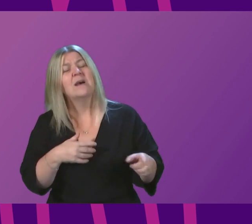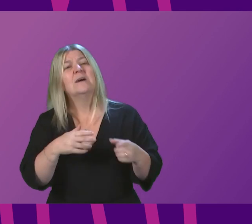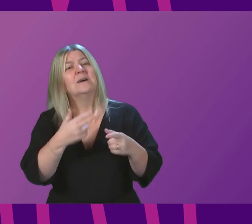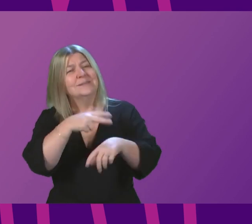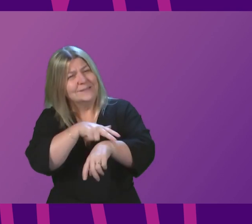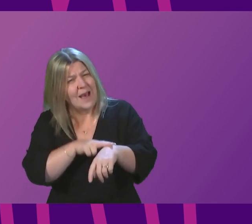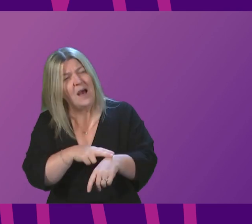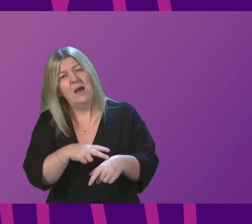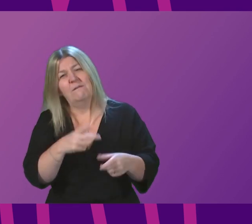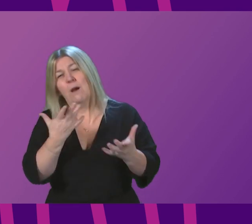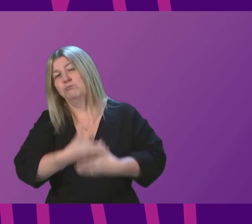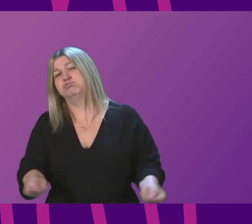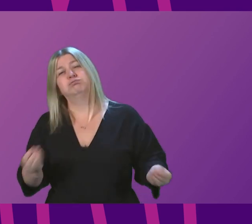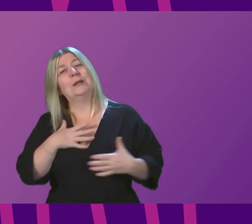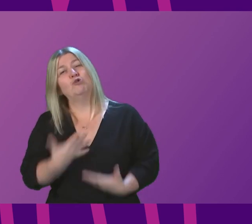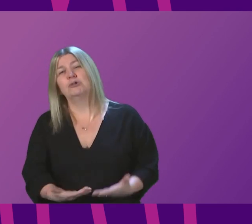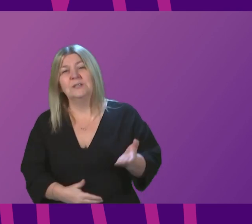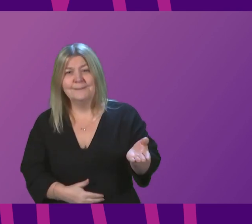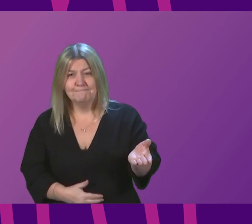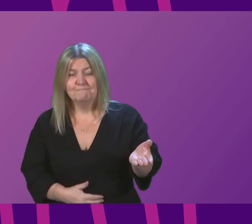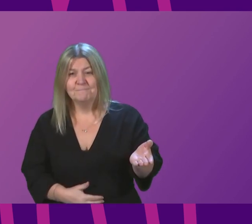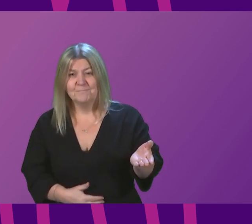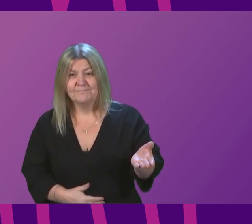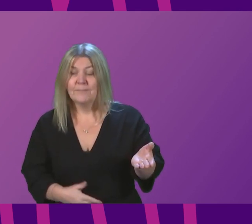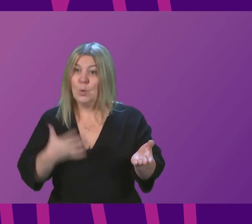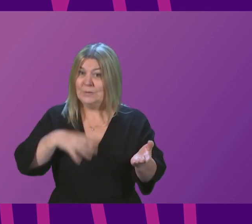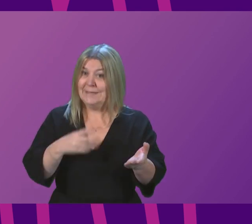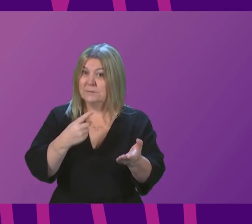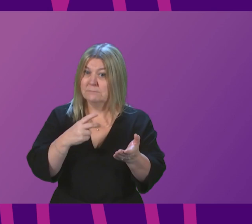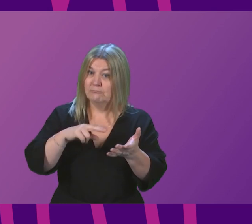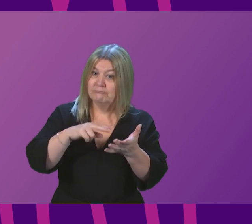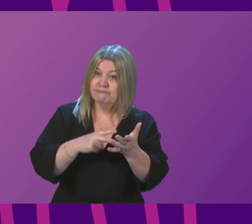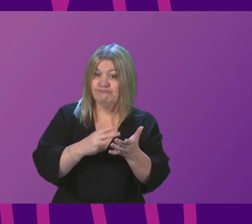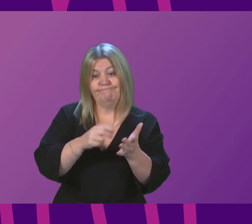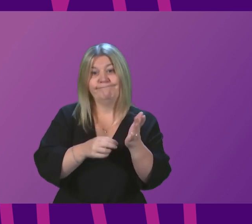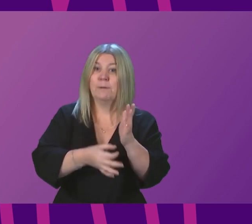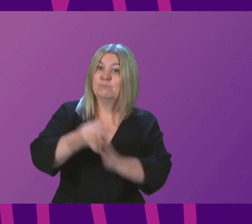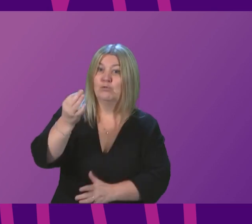Is it not the case that we need a plan for recovery not just from Covid but from 14 years